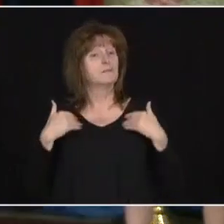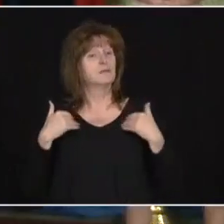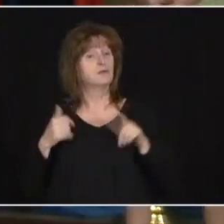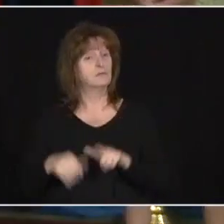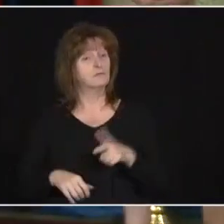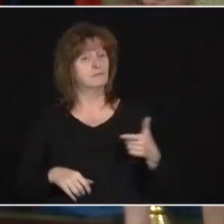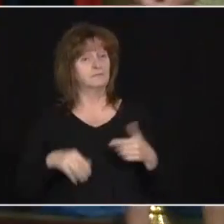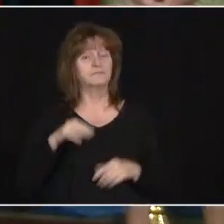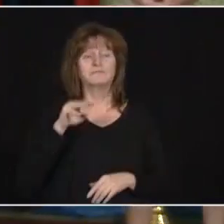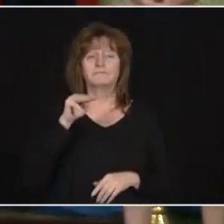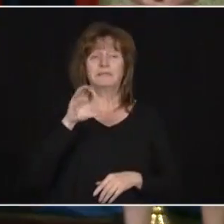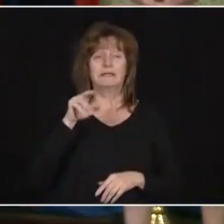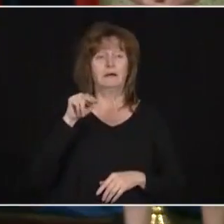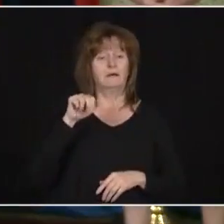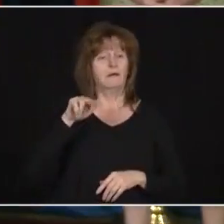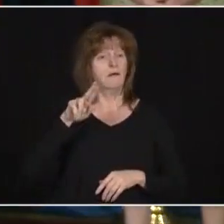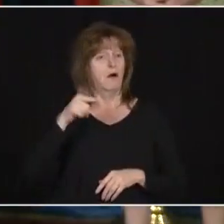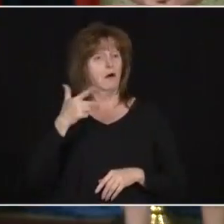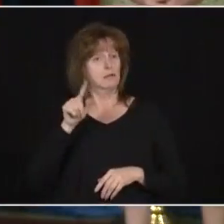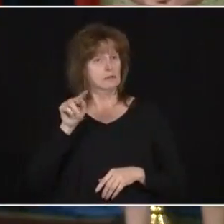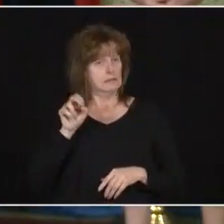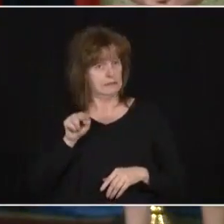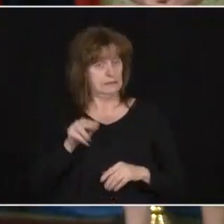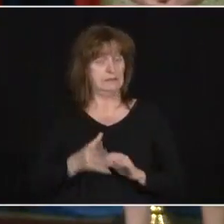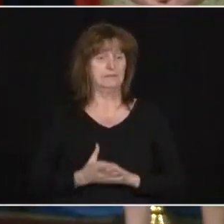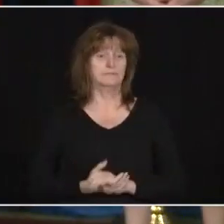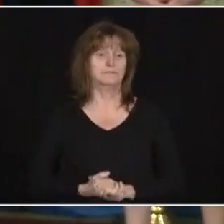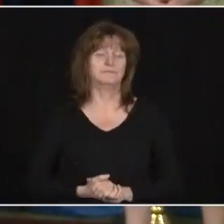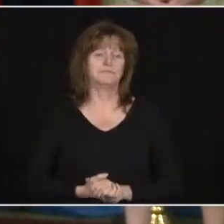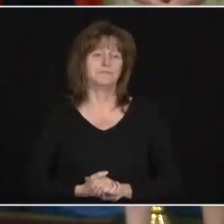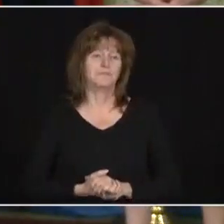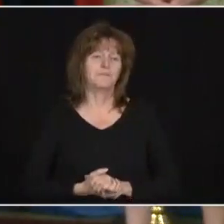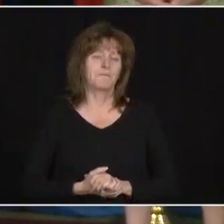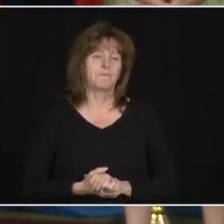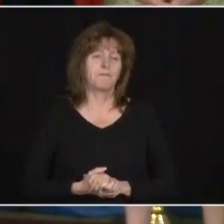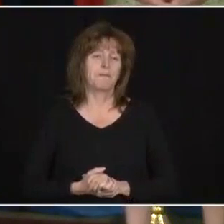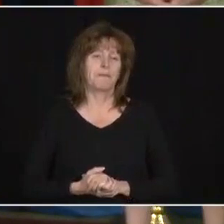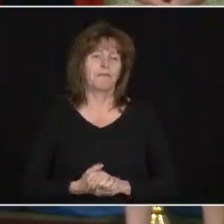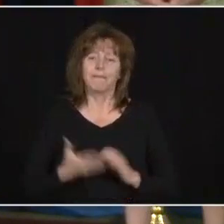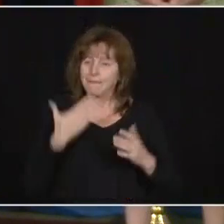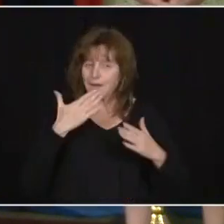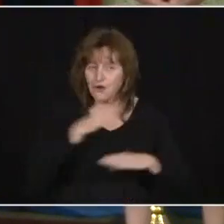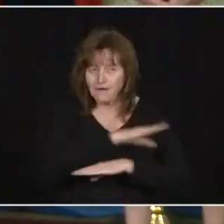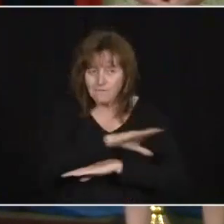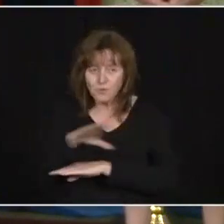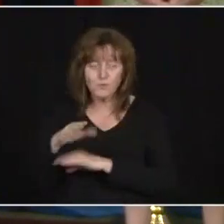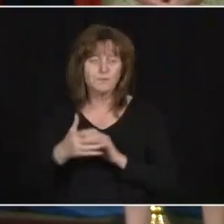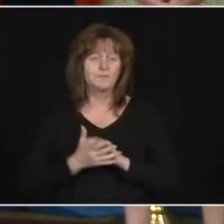MINISTER MONTE MCNAUGHTON: Good afternoon, everyone. The vast majority of essential businesses in this